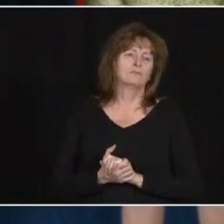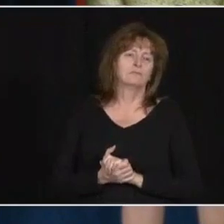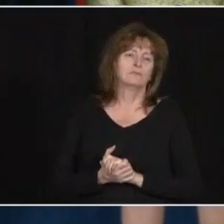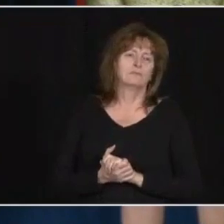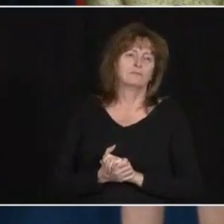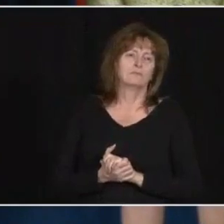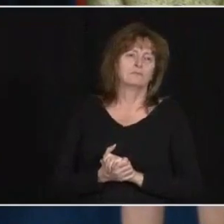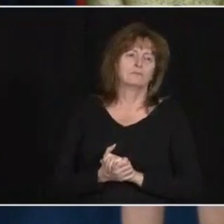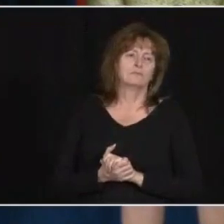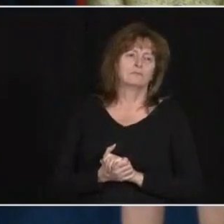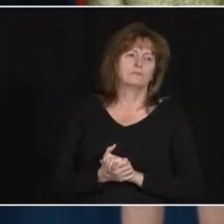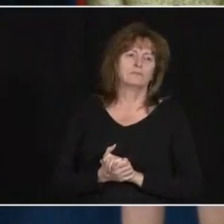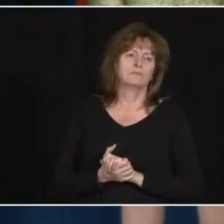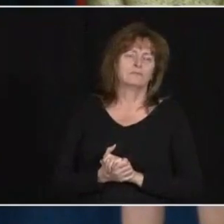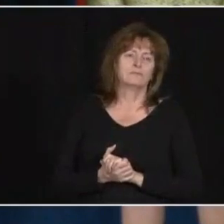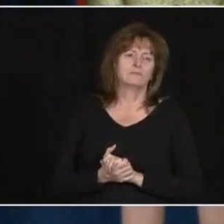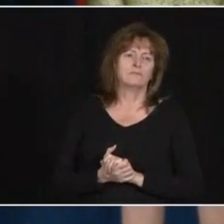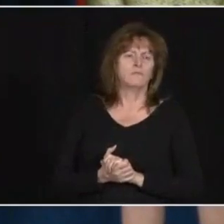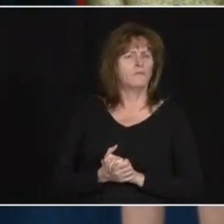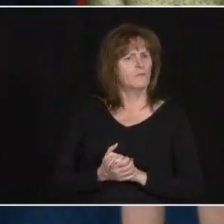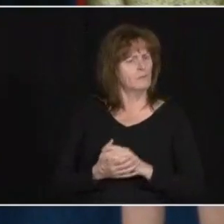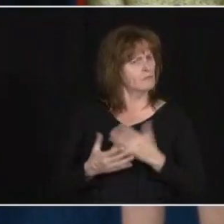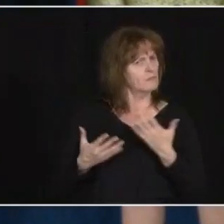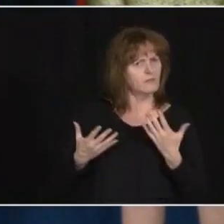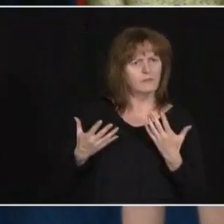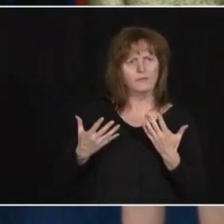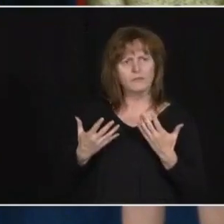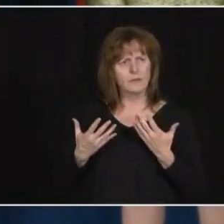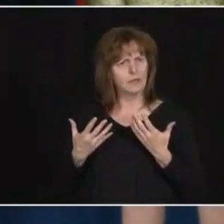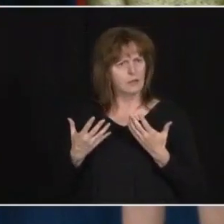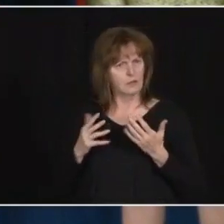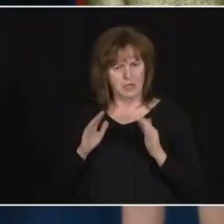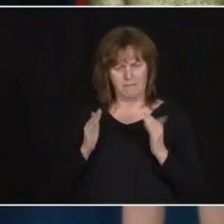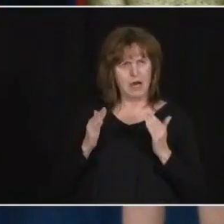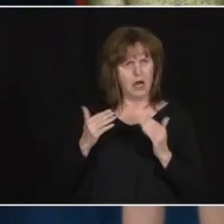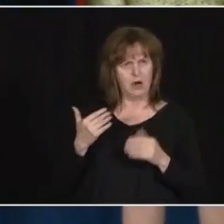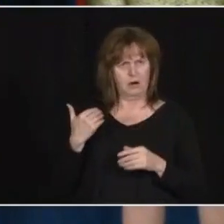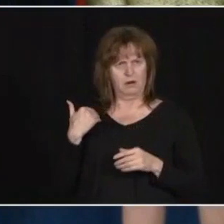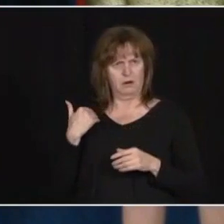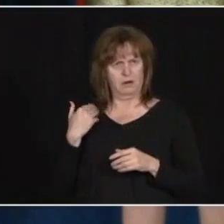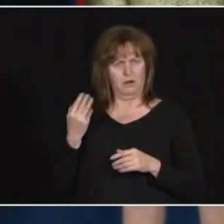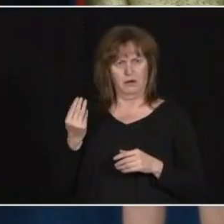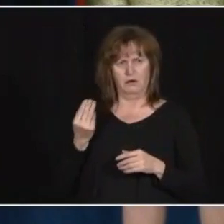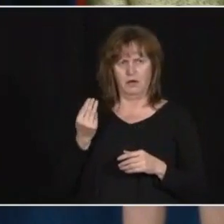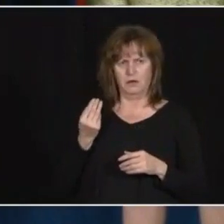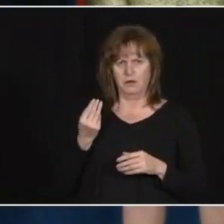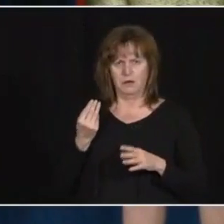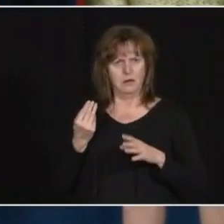did just on Monday when you basically said you won't be rushed into reopening the economy, that health and